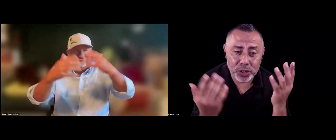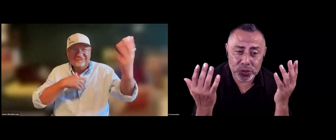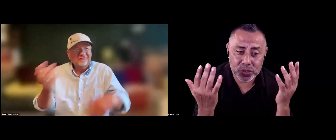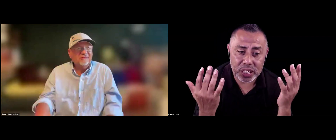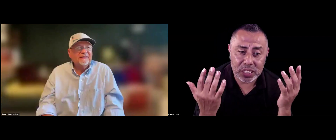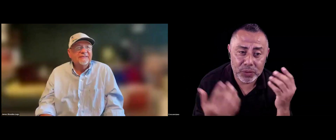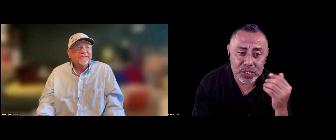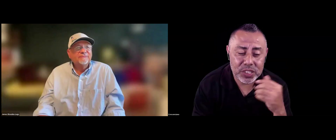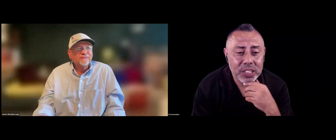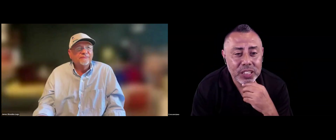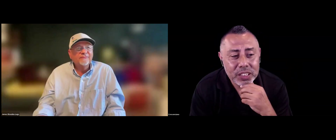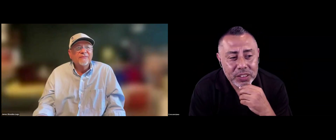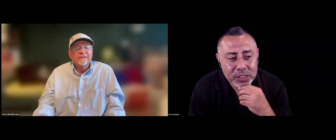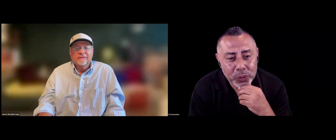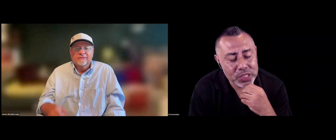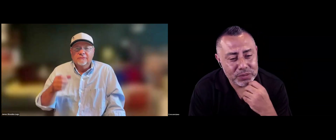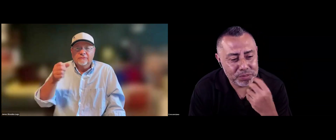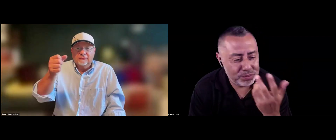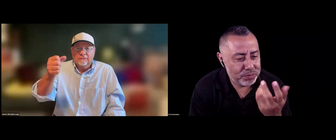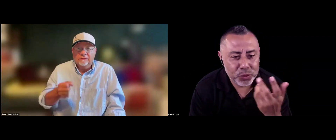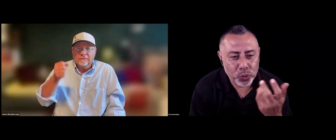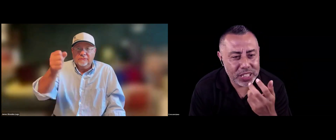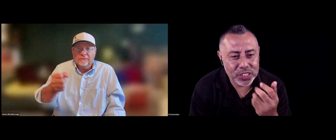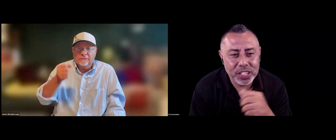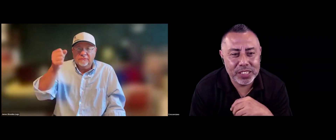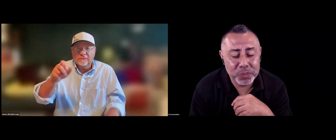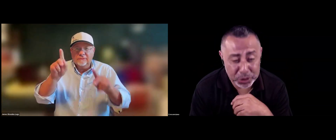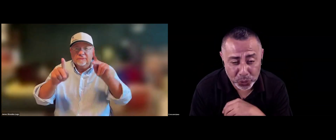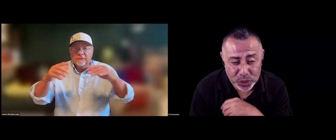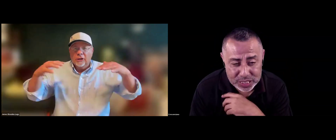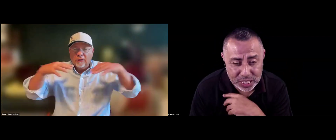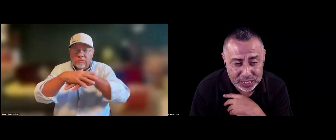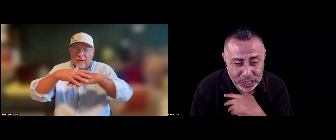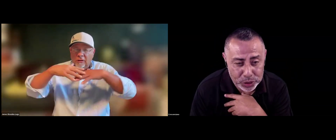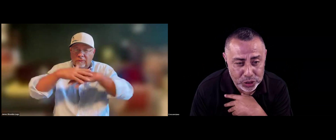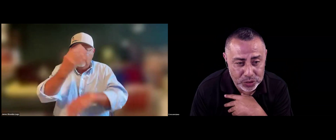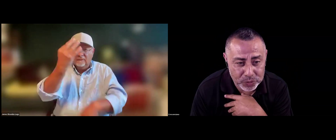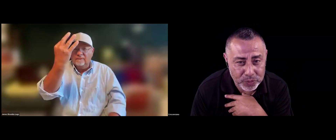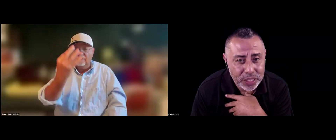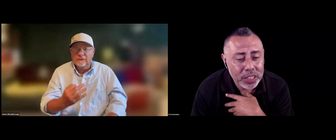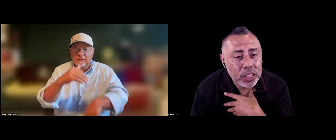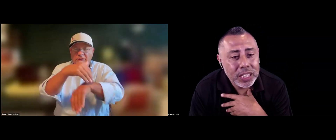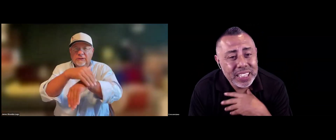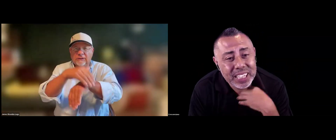They all use sign language. There wasn't walkie-talkies, but there was sign language.